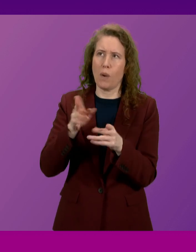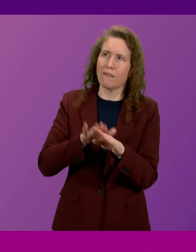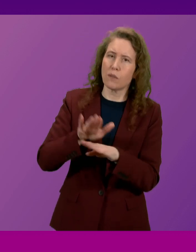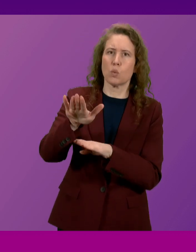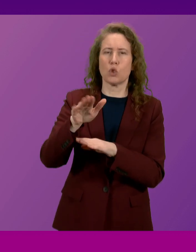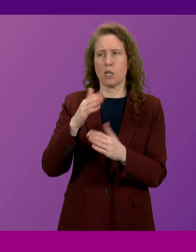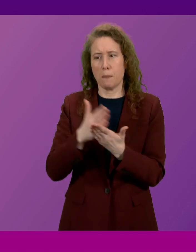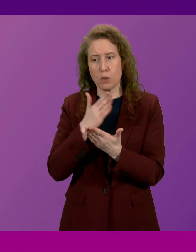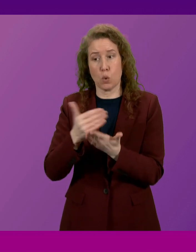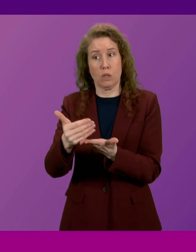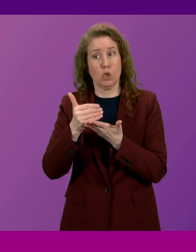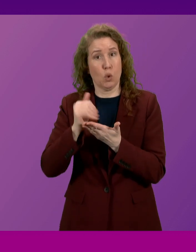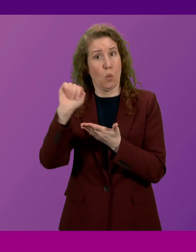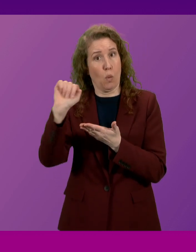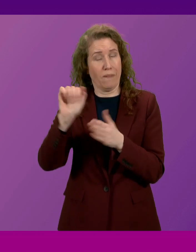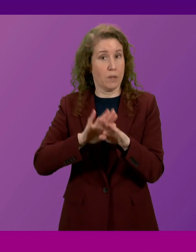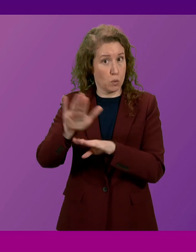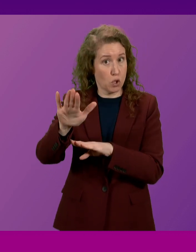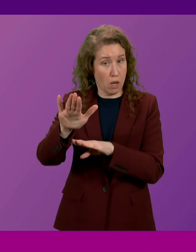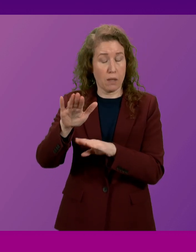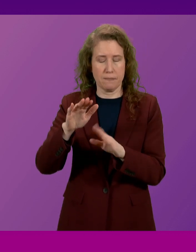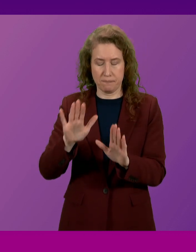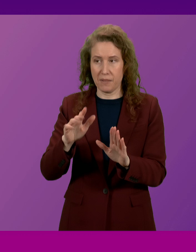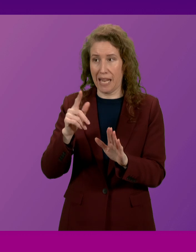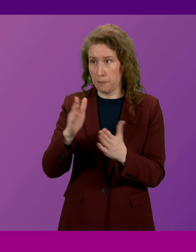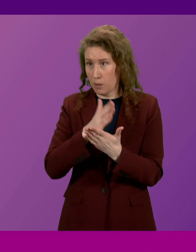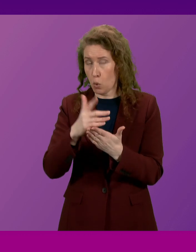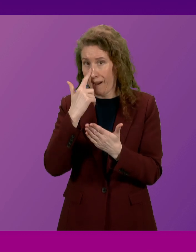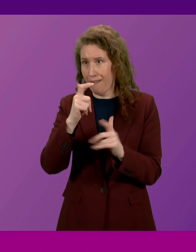that we secure the university’s future so that it can continue the formidable